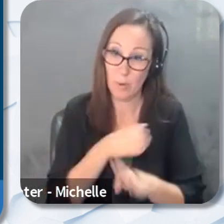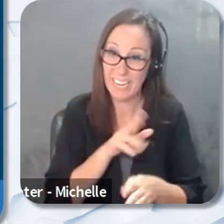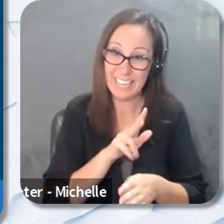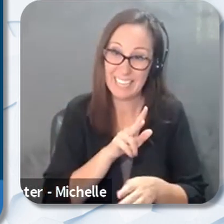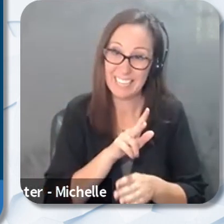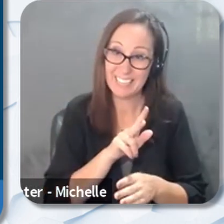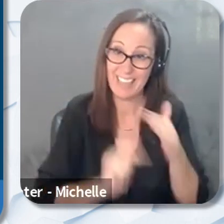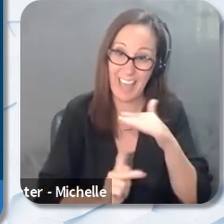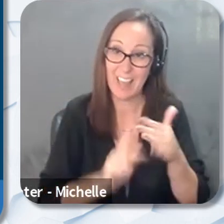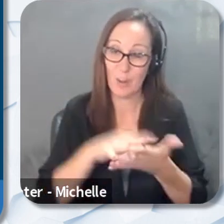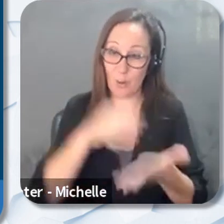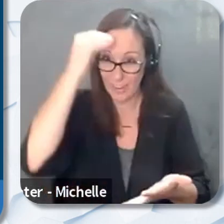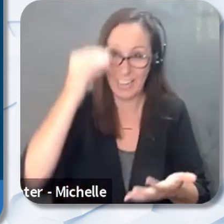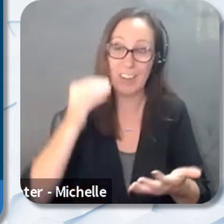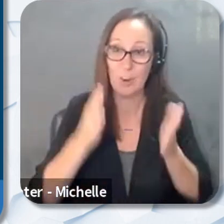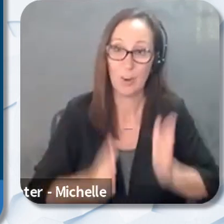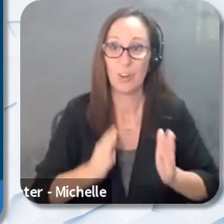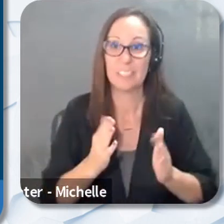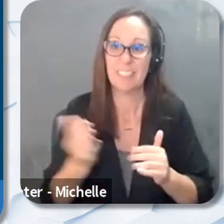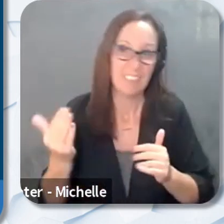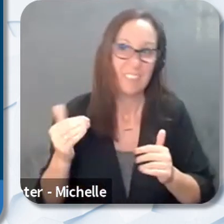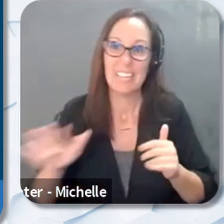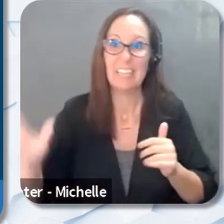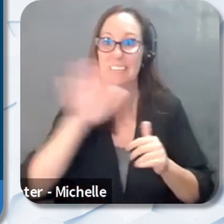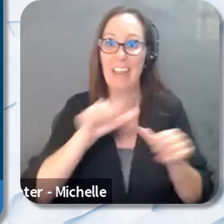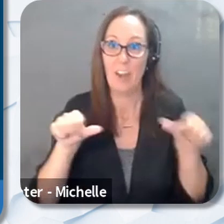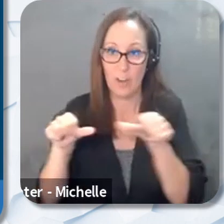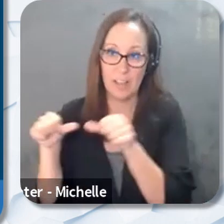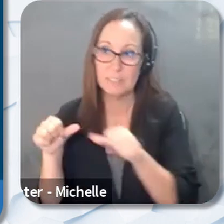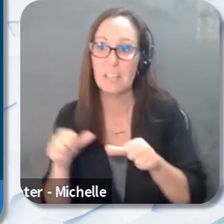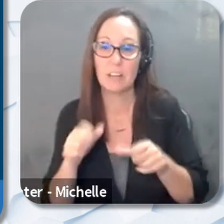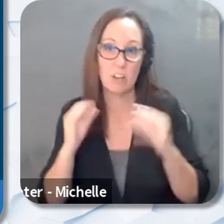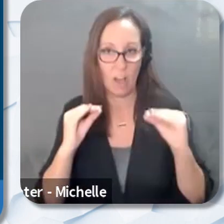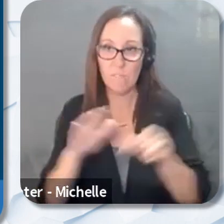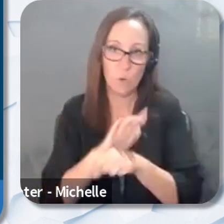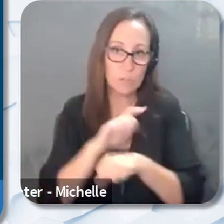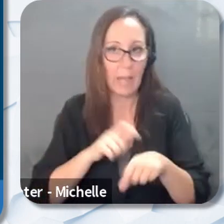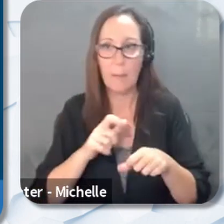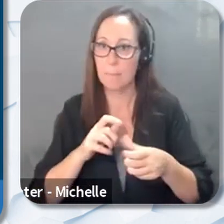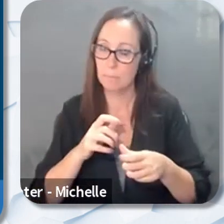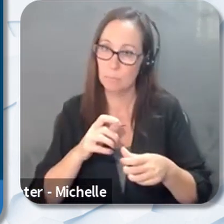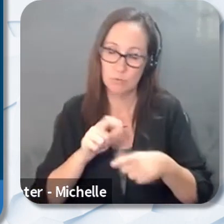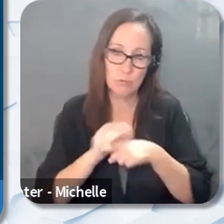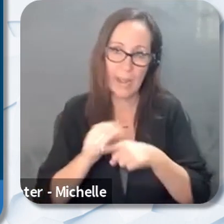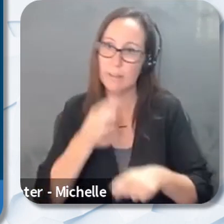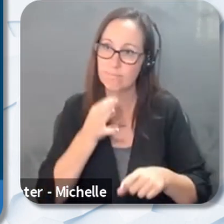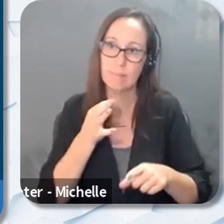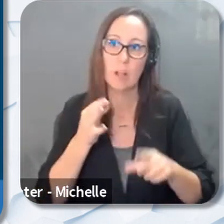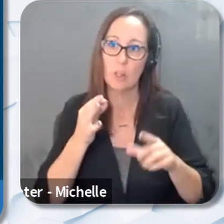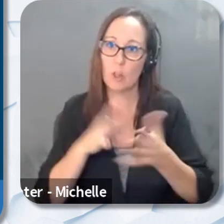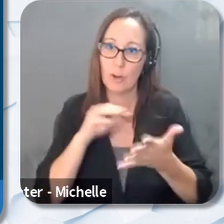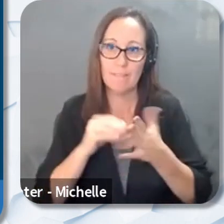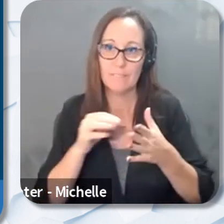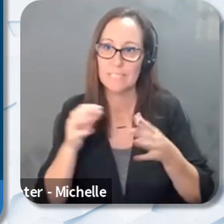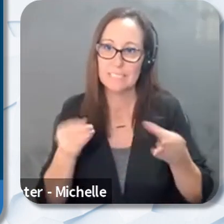13 learning environments top by full time highly trained learning facilitators at five of the six